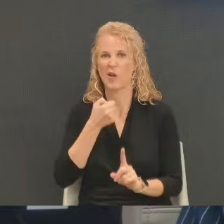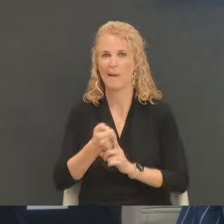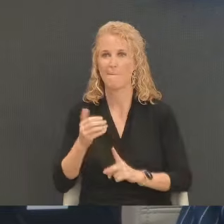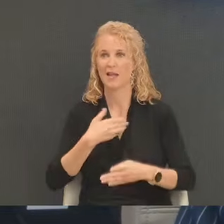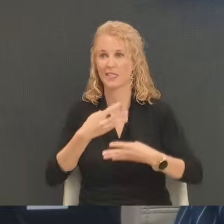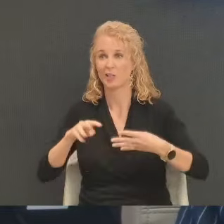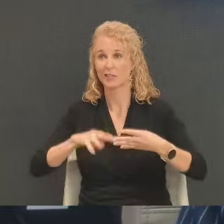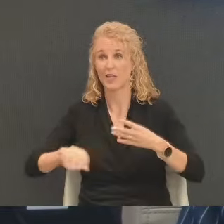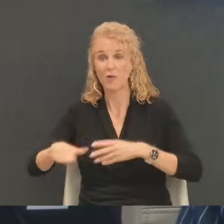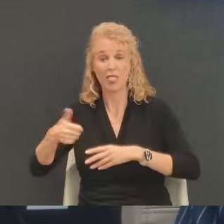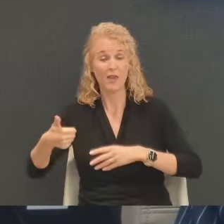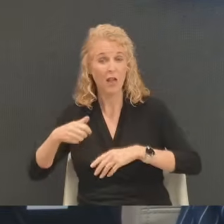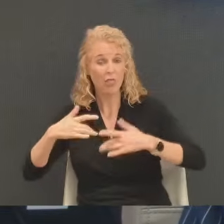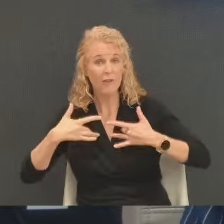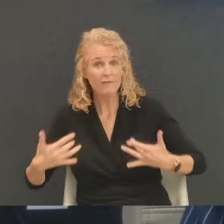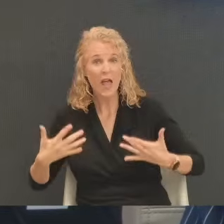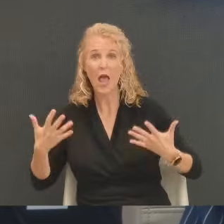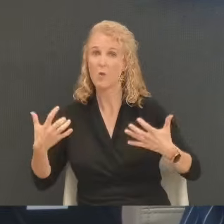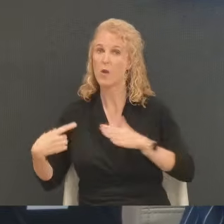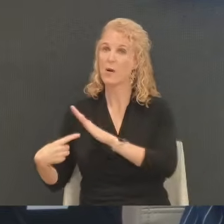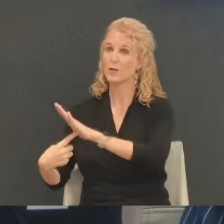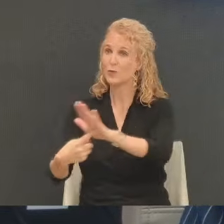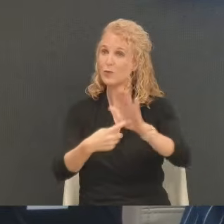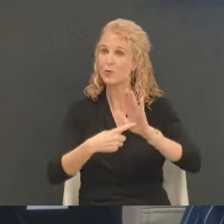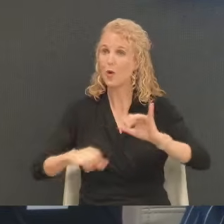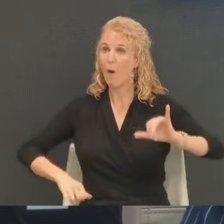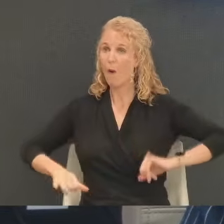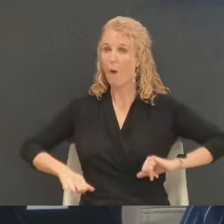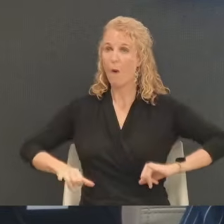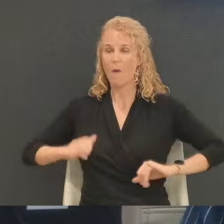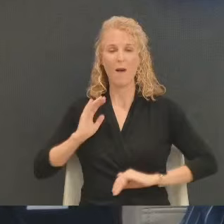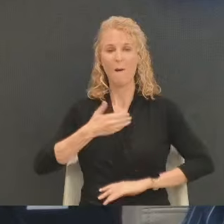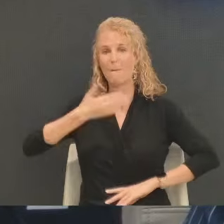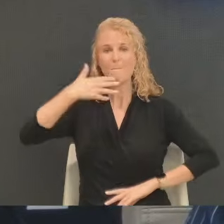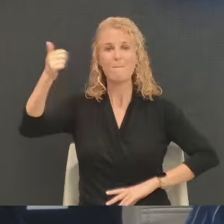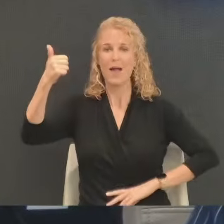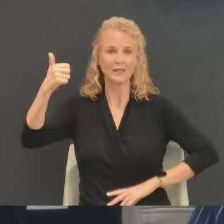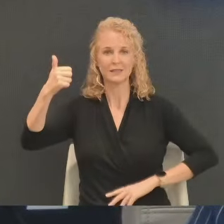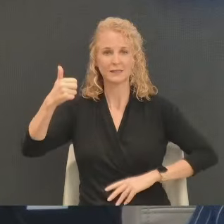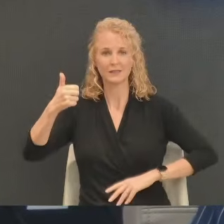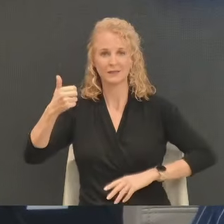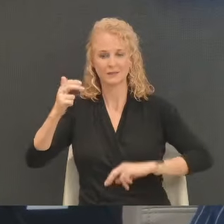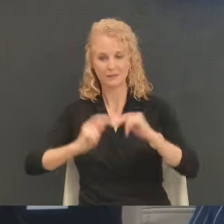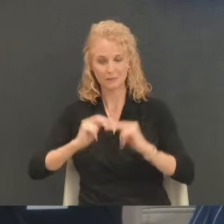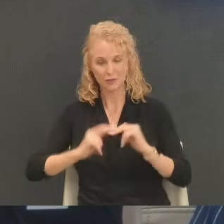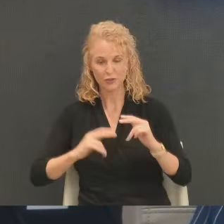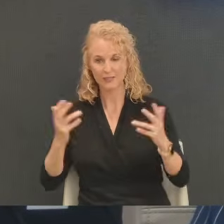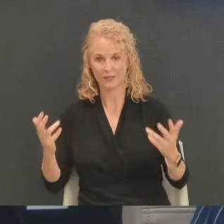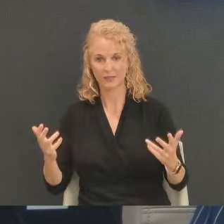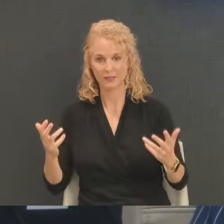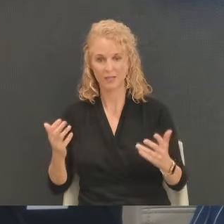others that are coming and we want to showcase the best that we have. So, I know we always get done